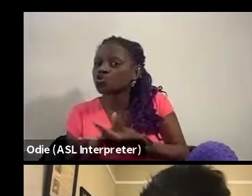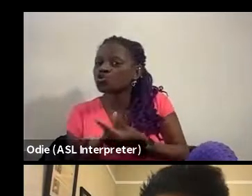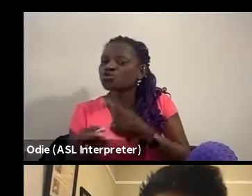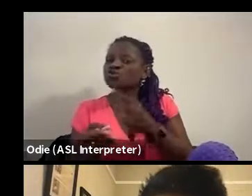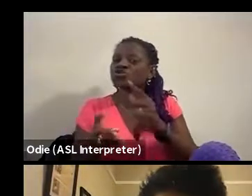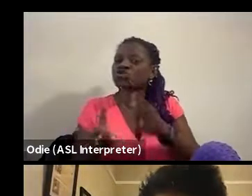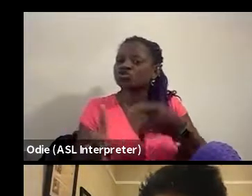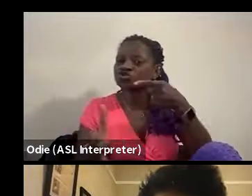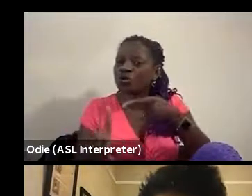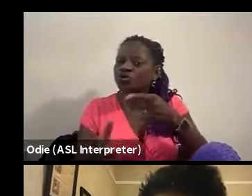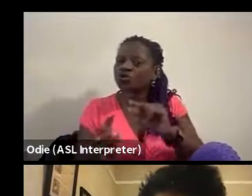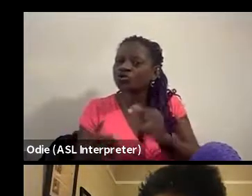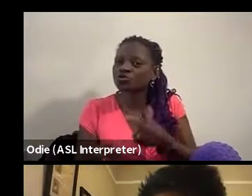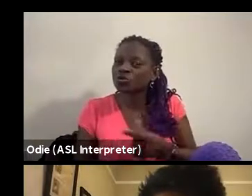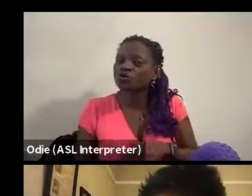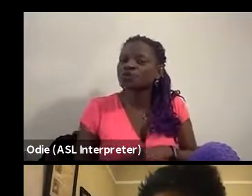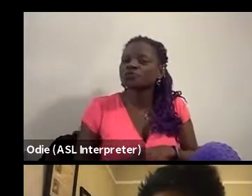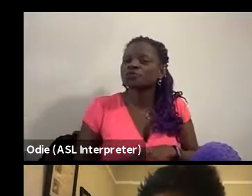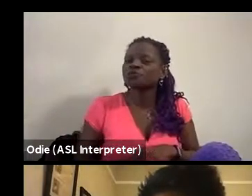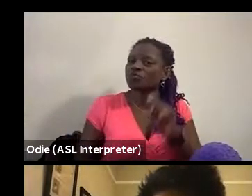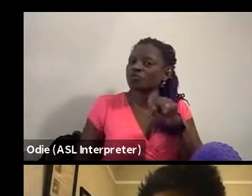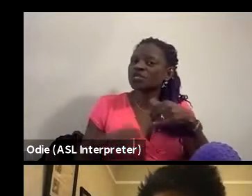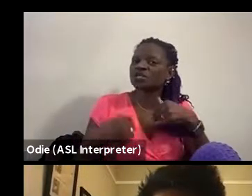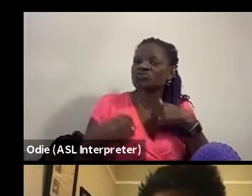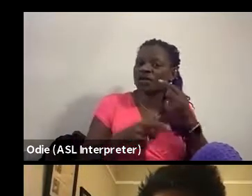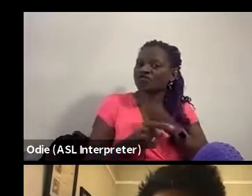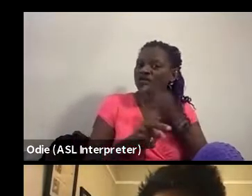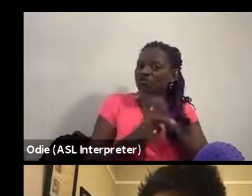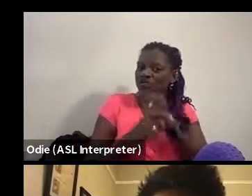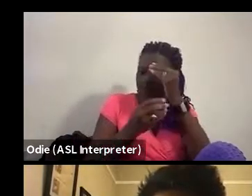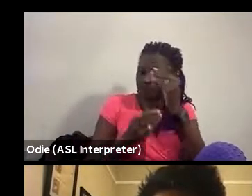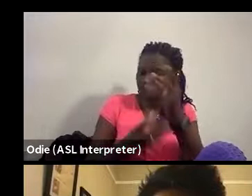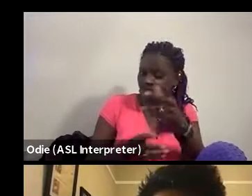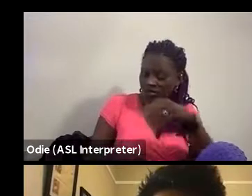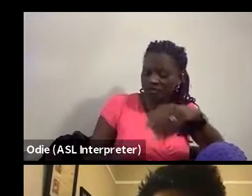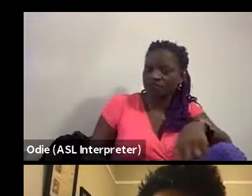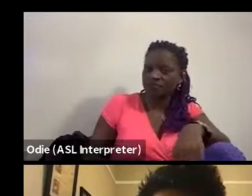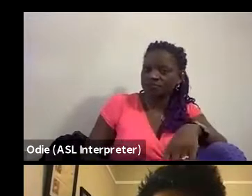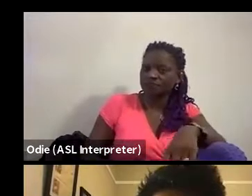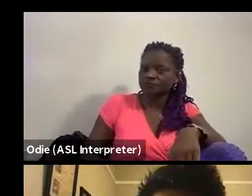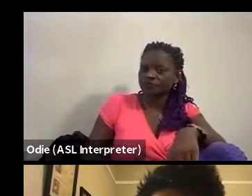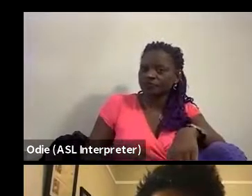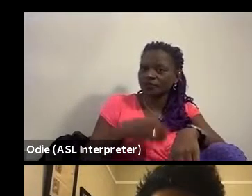And we need to have that right information. And I think the important point to keep in mind is that when concerns do come up